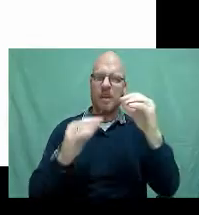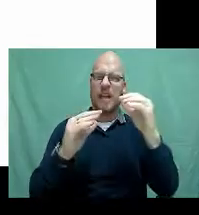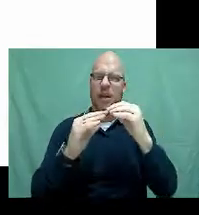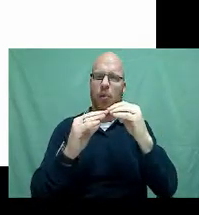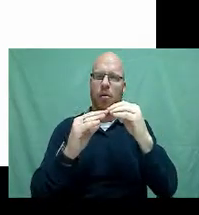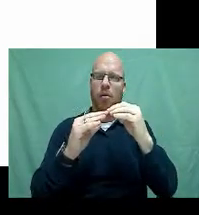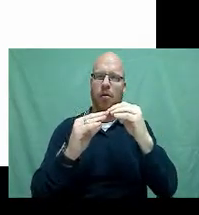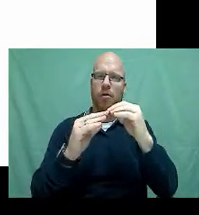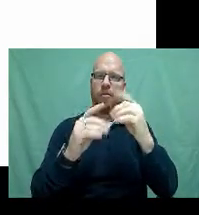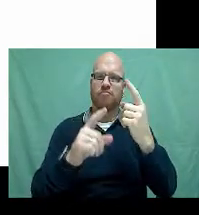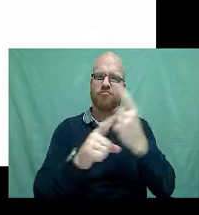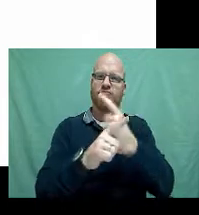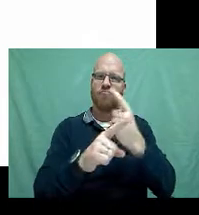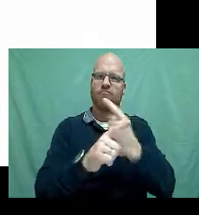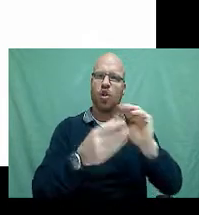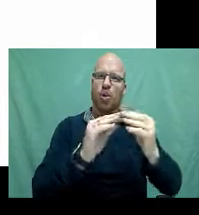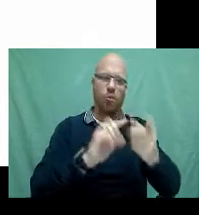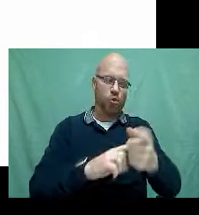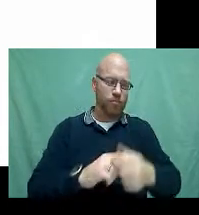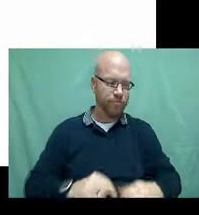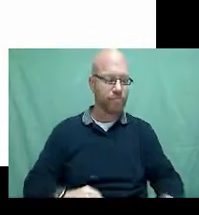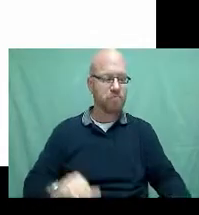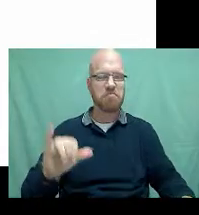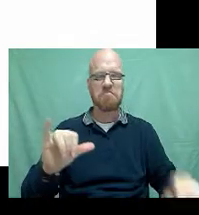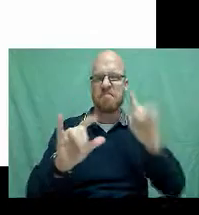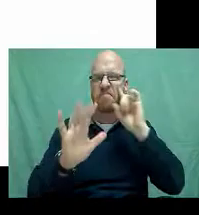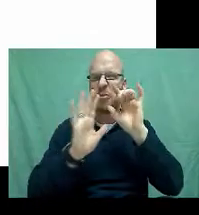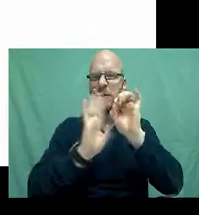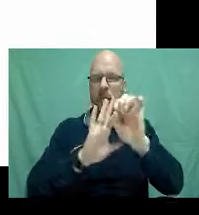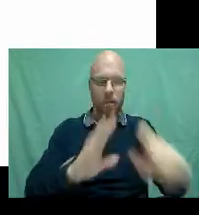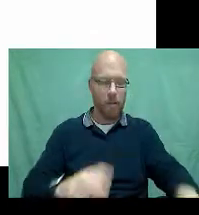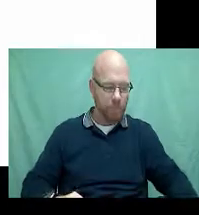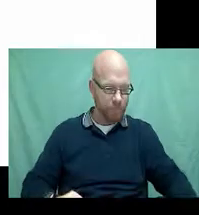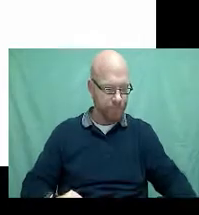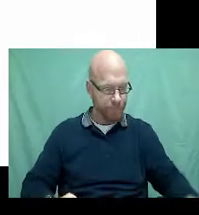Like, you know, if something is a perfect square, its square root is a whole number.